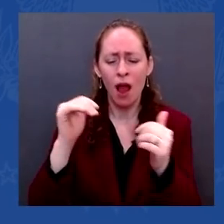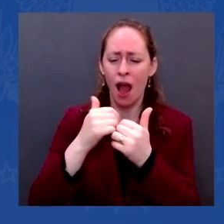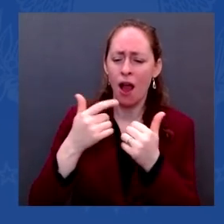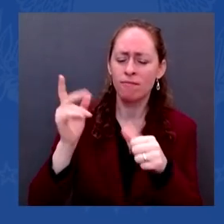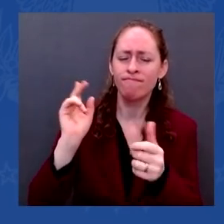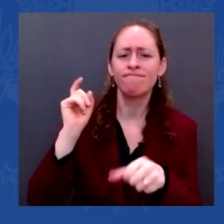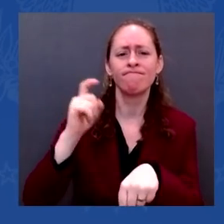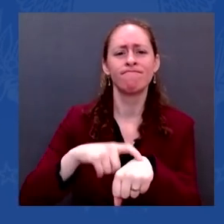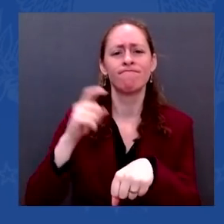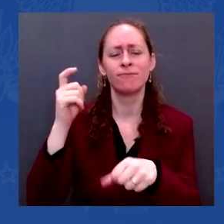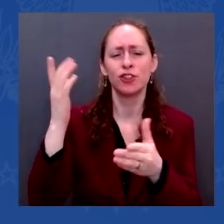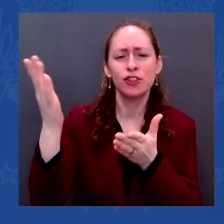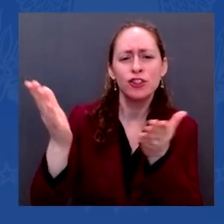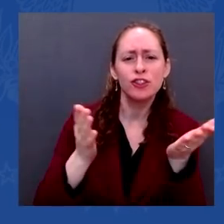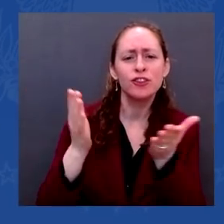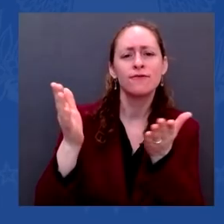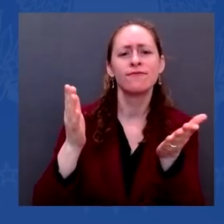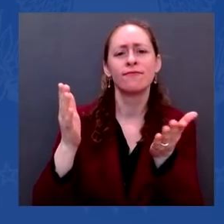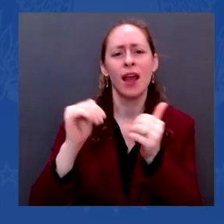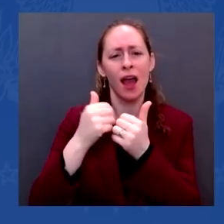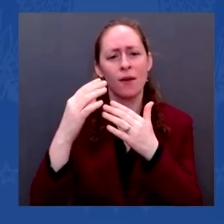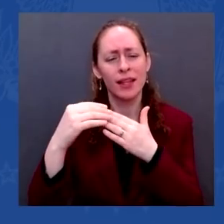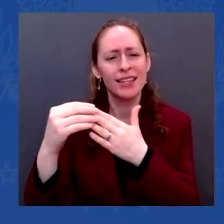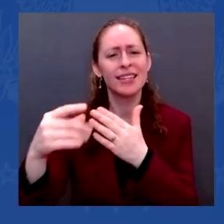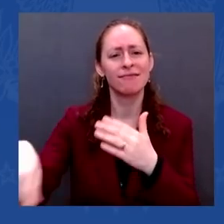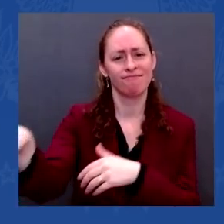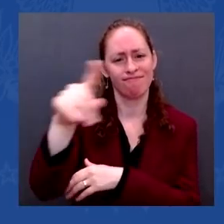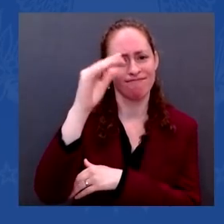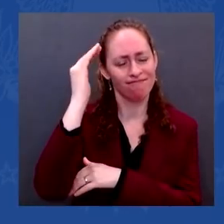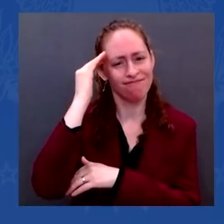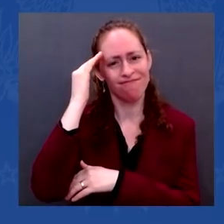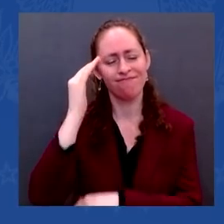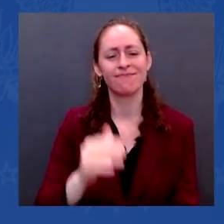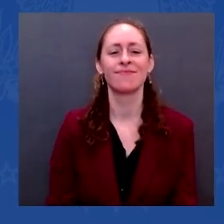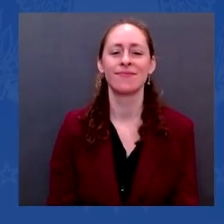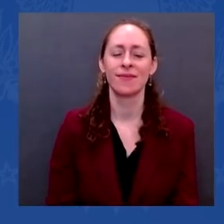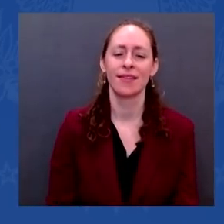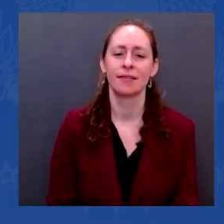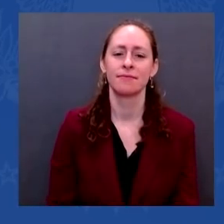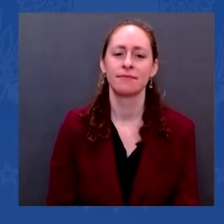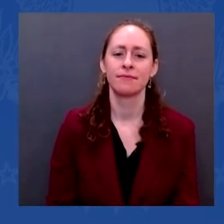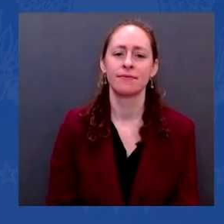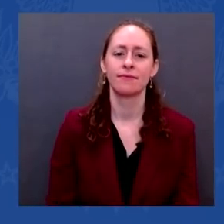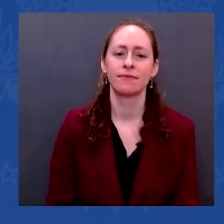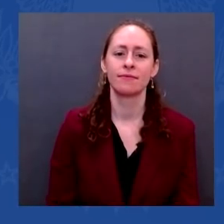and I will tell you about a path that has been laid out and well-lit in advance.